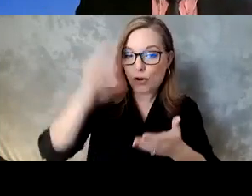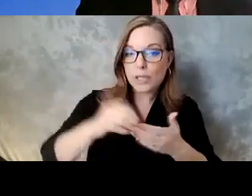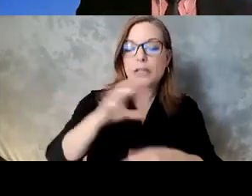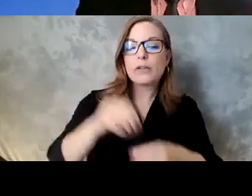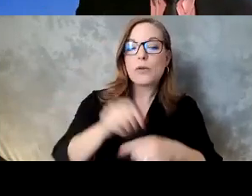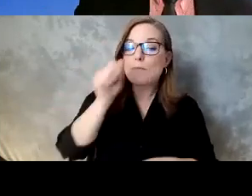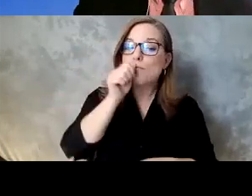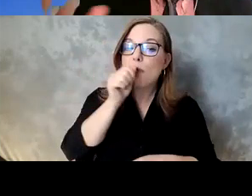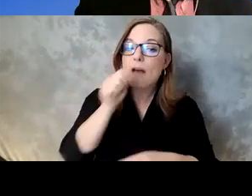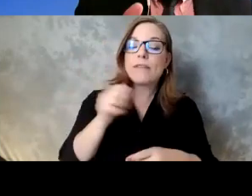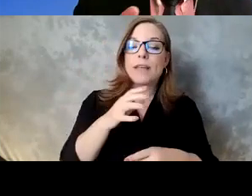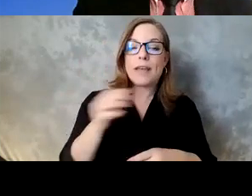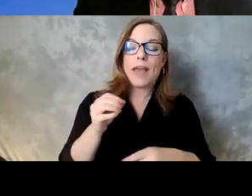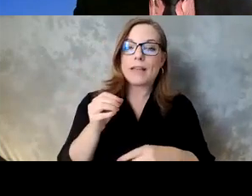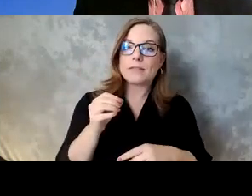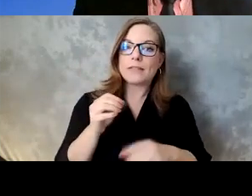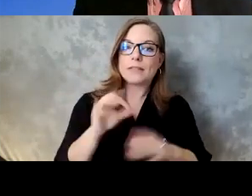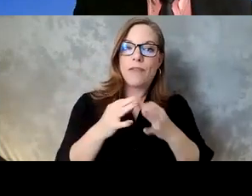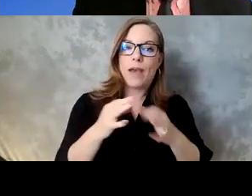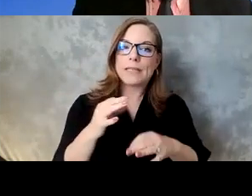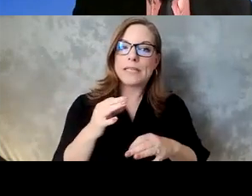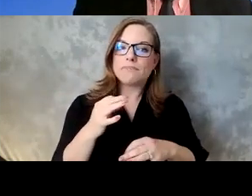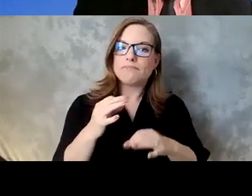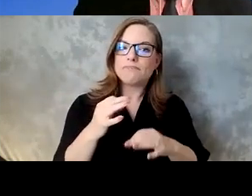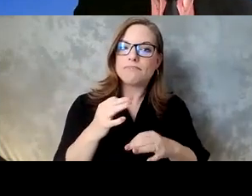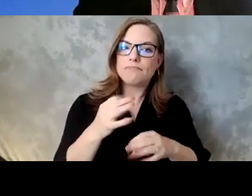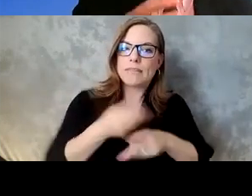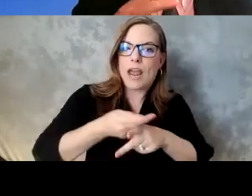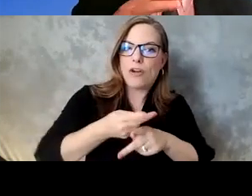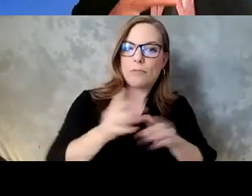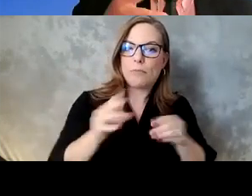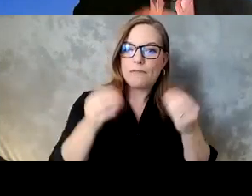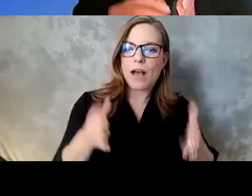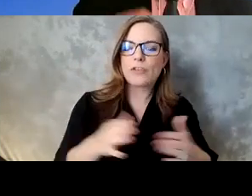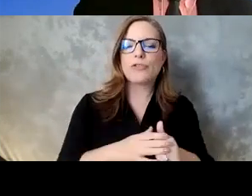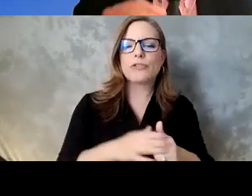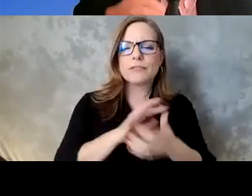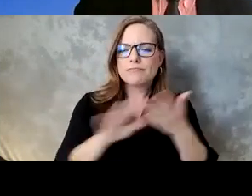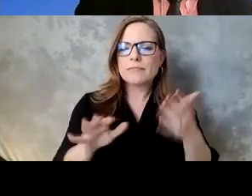Providers and more that we've we've covered. As we discussed it provides every four-year-old